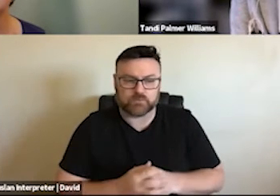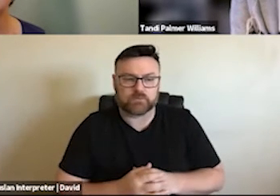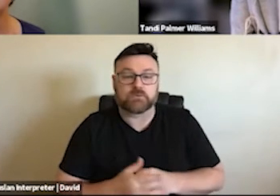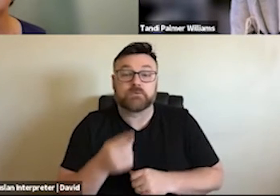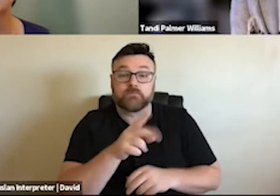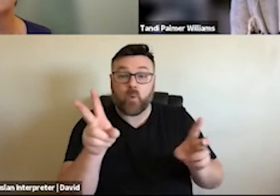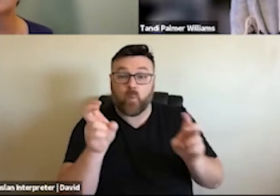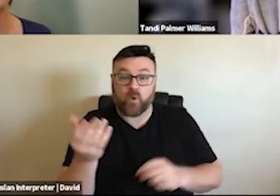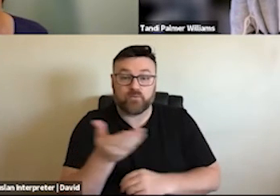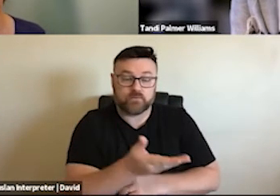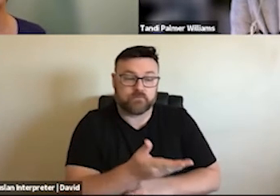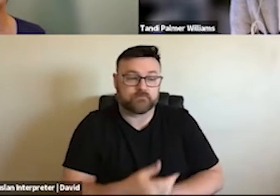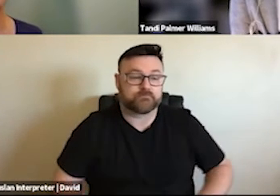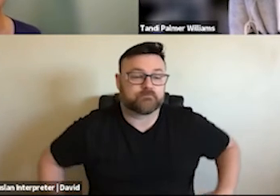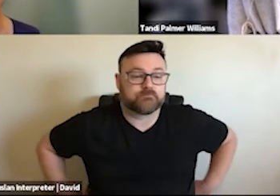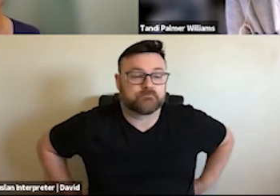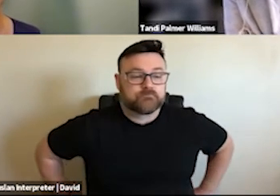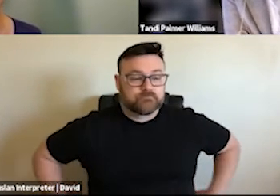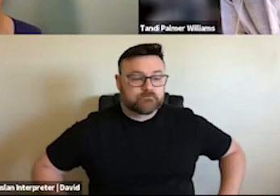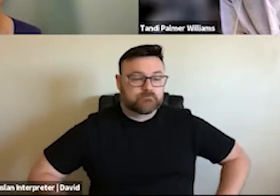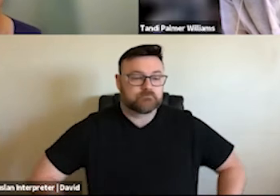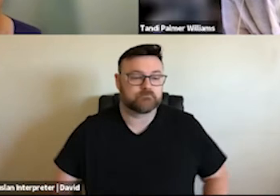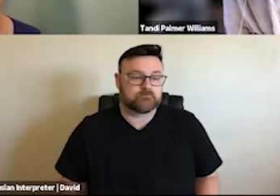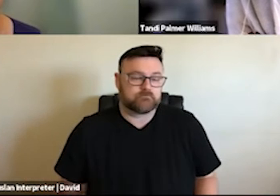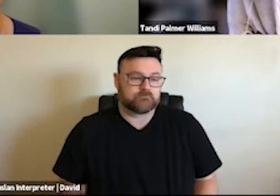At 85 years old I'm not so comfortable using the technology.